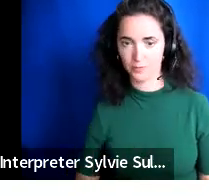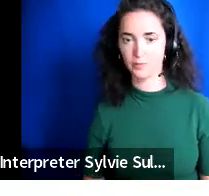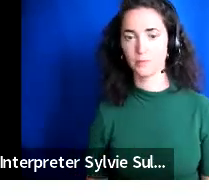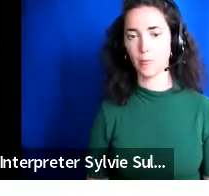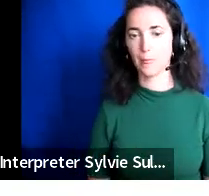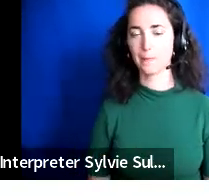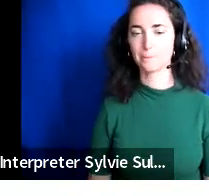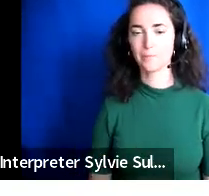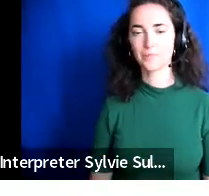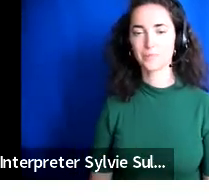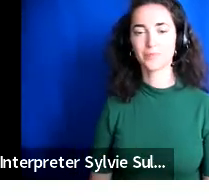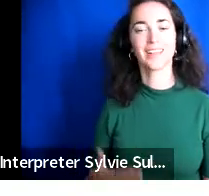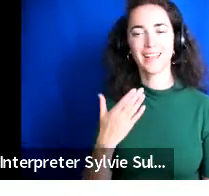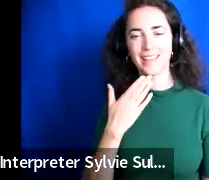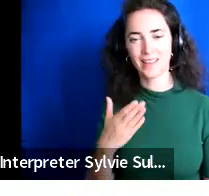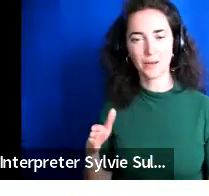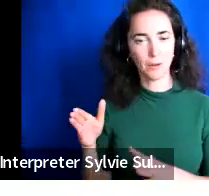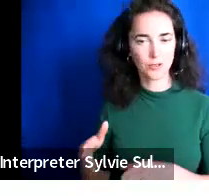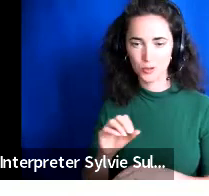Oh, and thank you to the anonymous attendees.